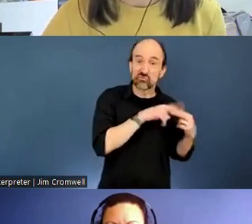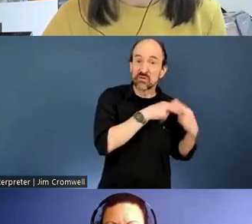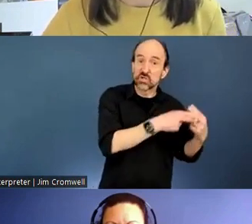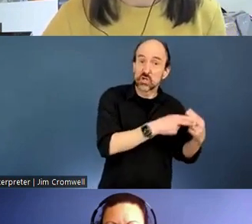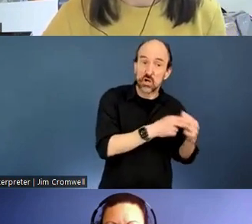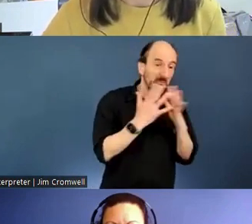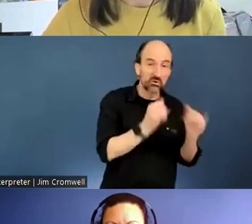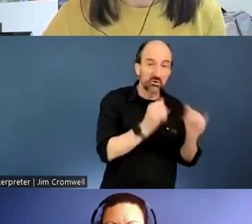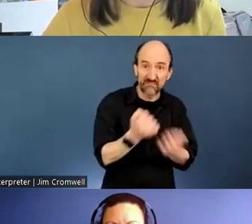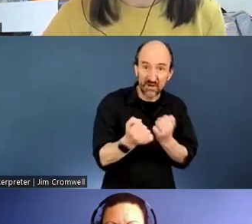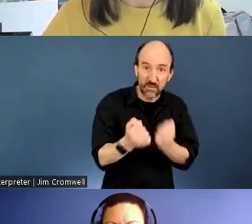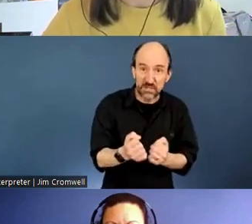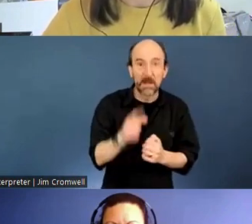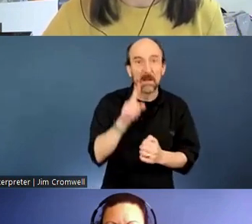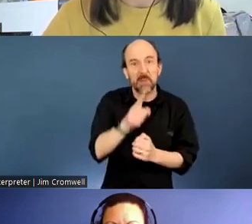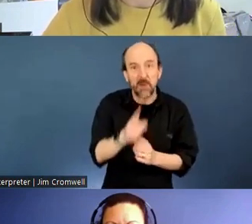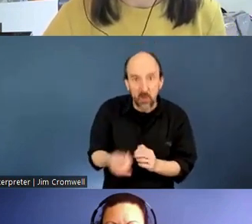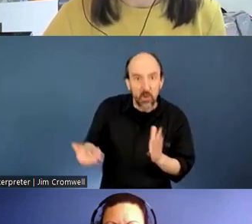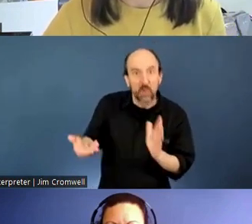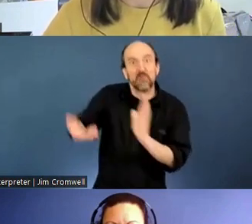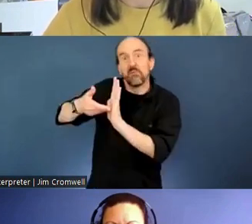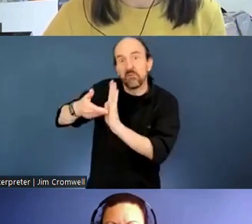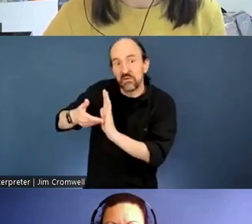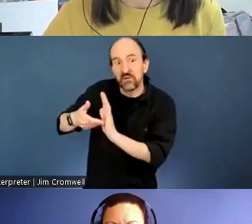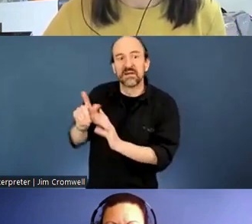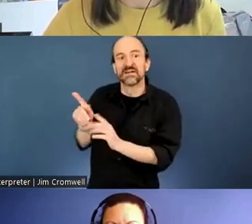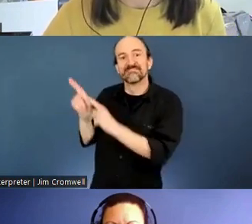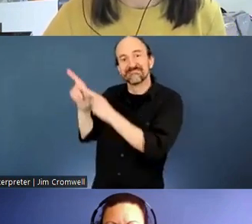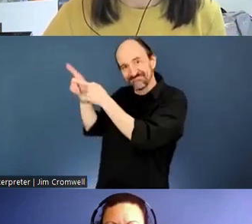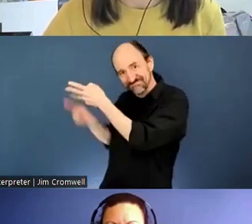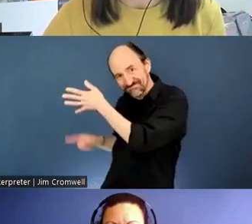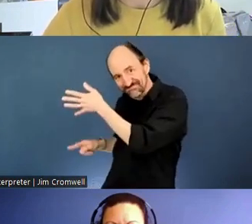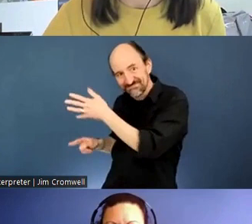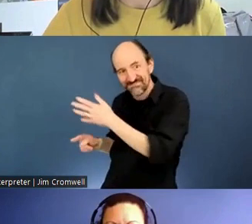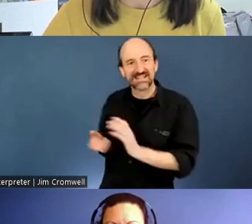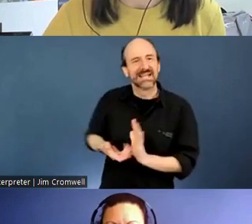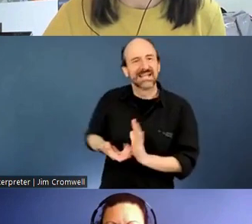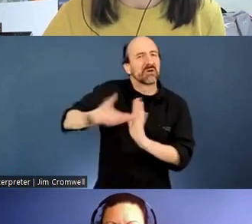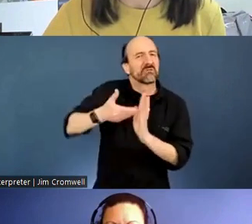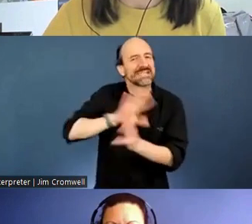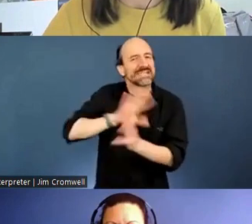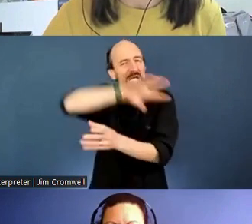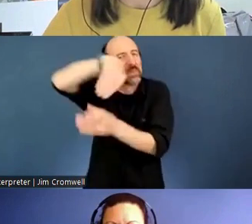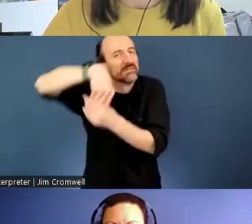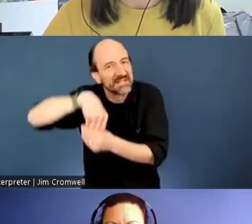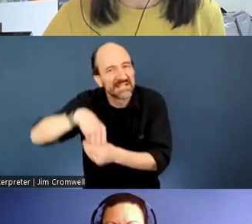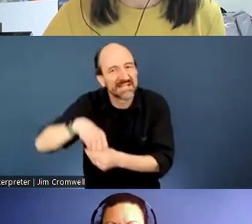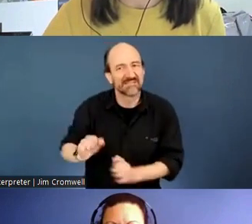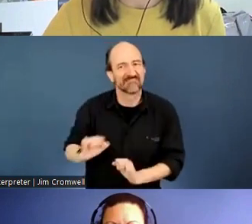can increase the inclusivity, the increased voice, it facilitates action. It is culturally responsive.